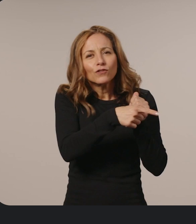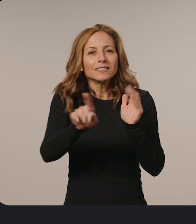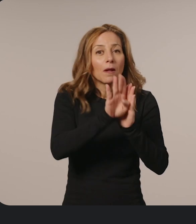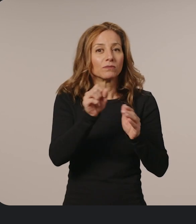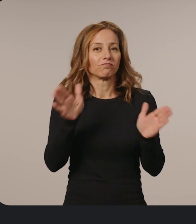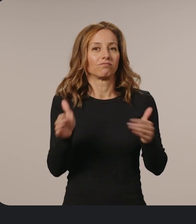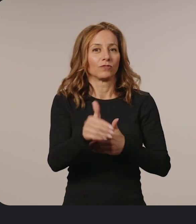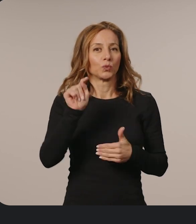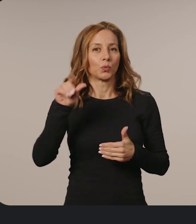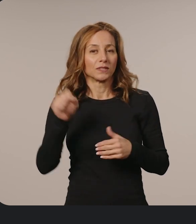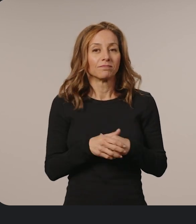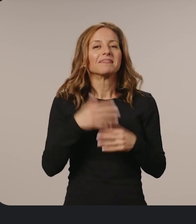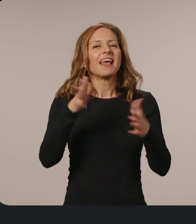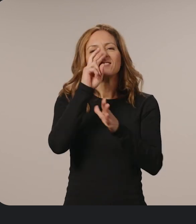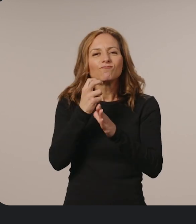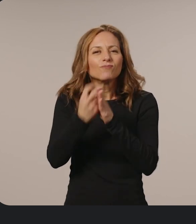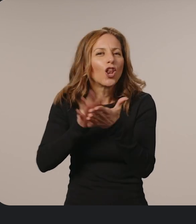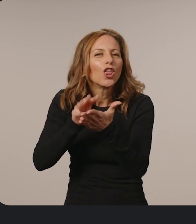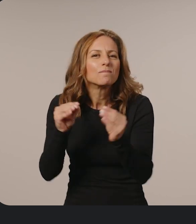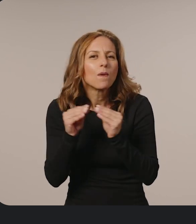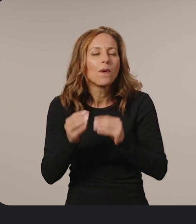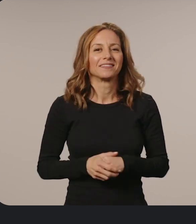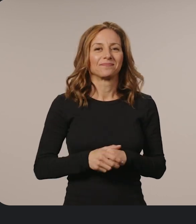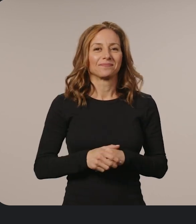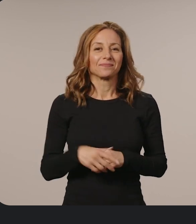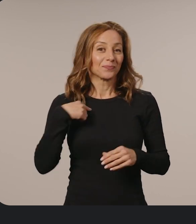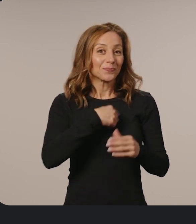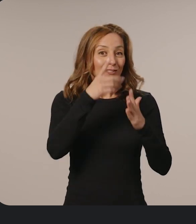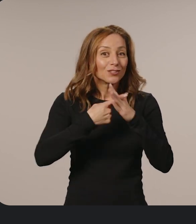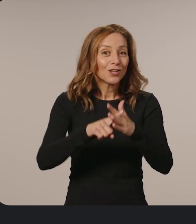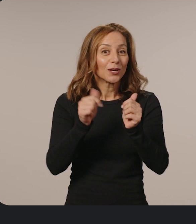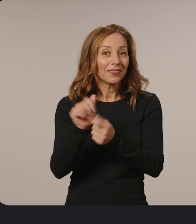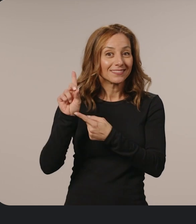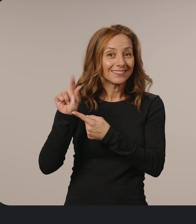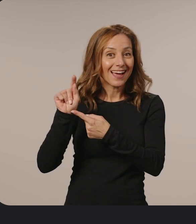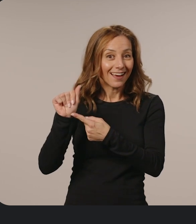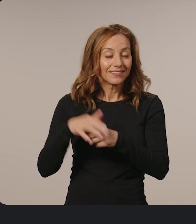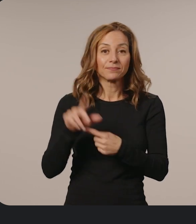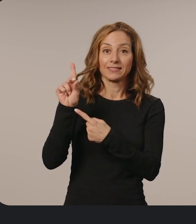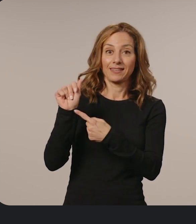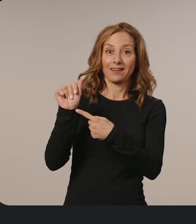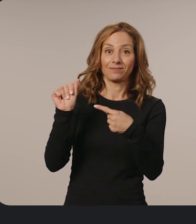of every developer's toolbox. Let's dive right in to learn more. We'll start with data.